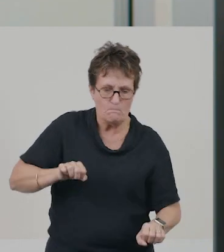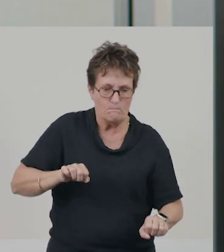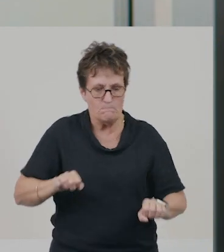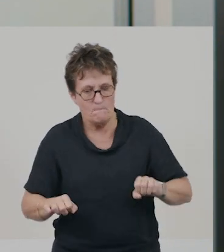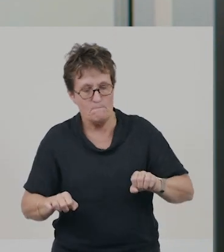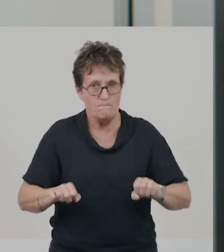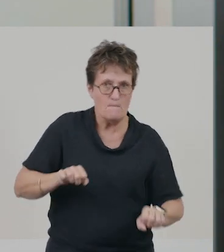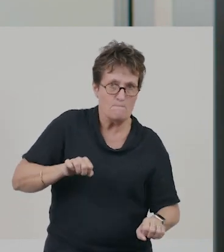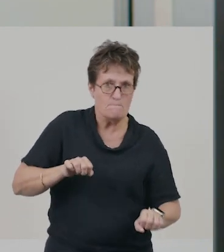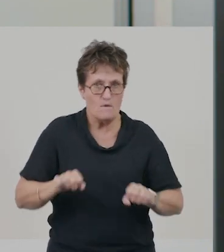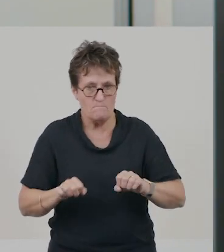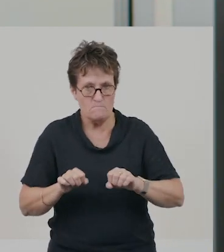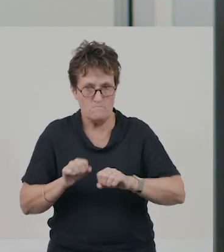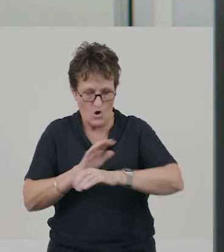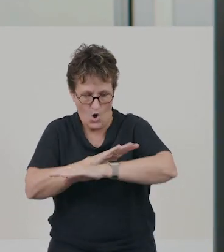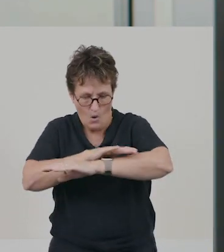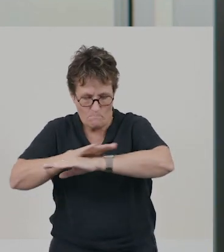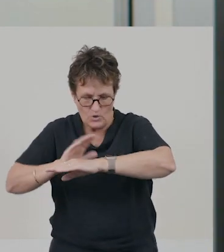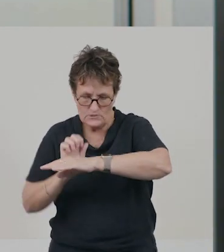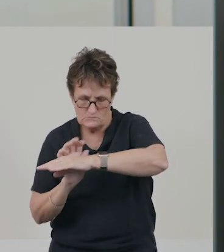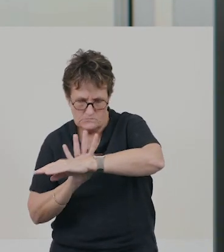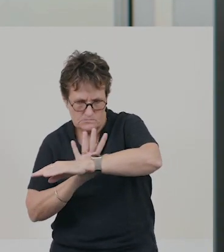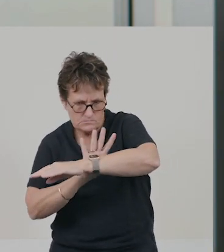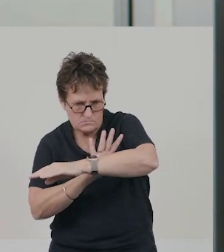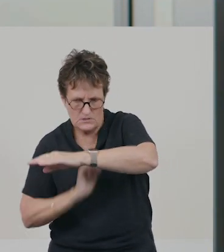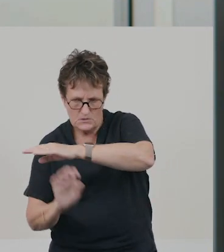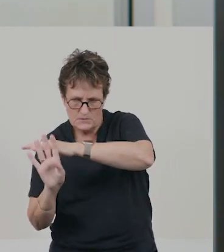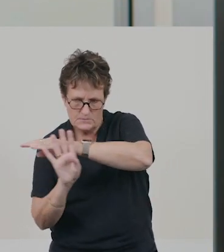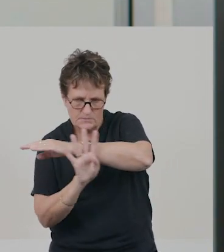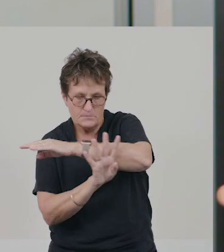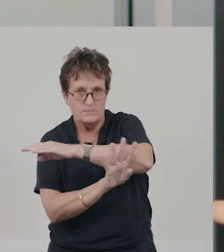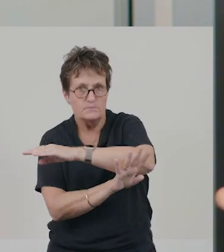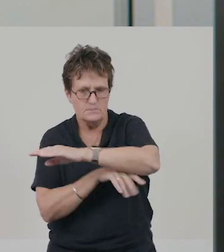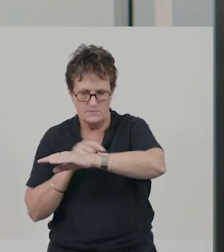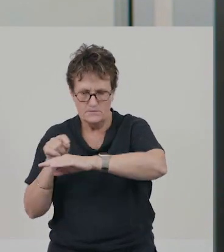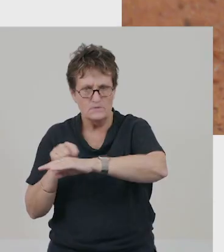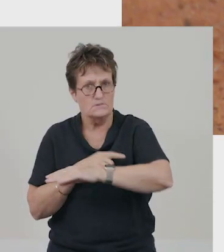and my body is covered in spines, with two deep grooves. Who am I?